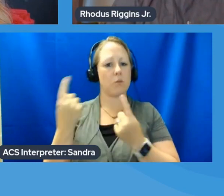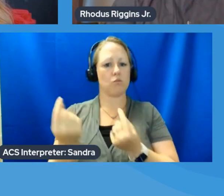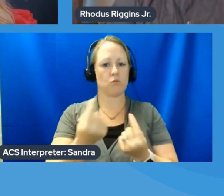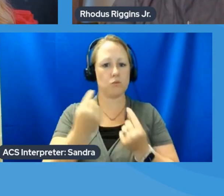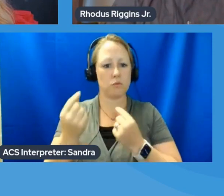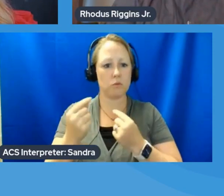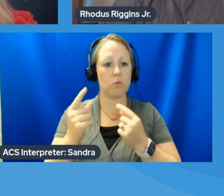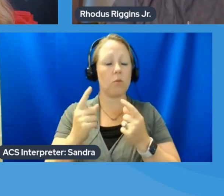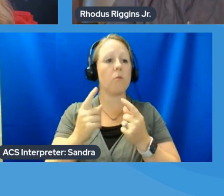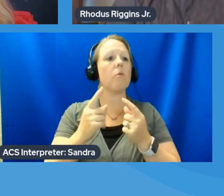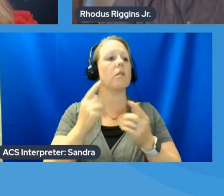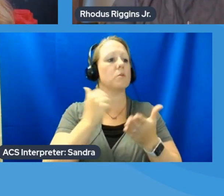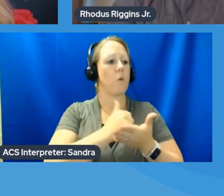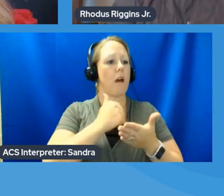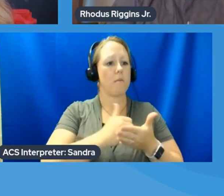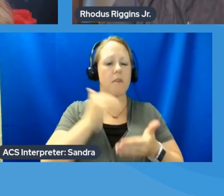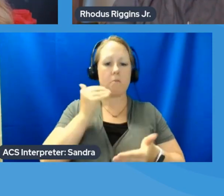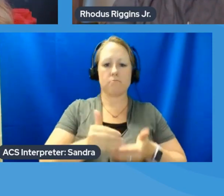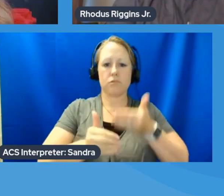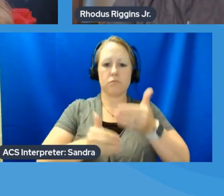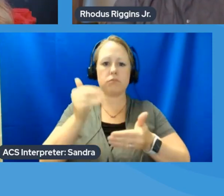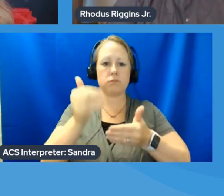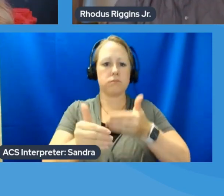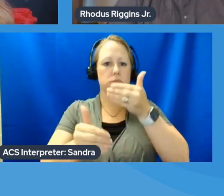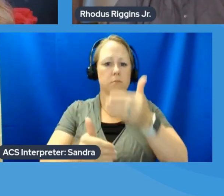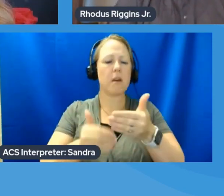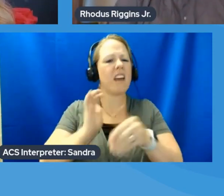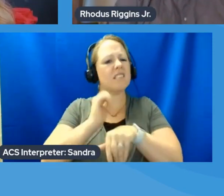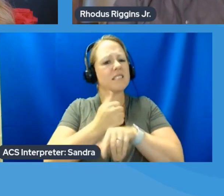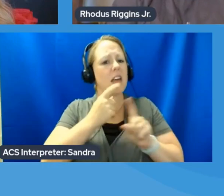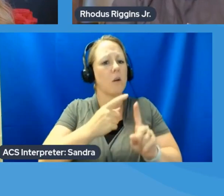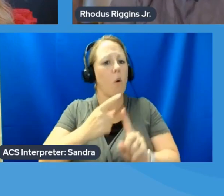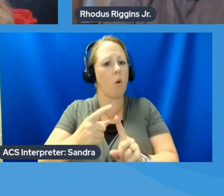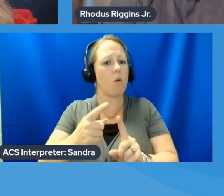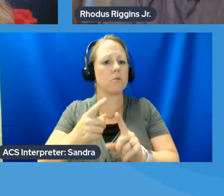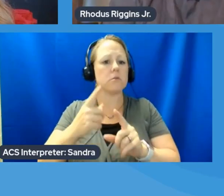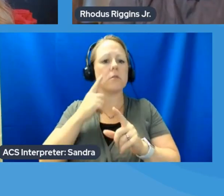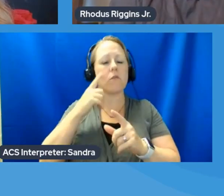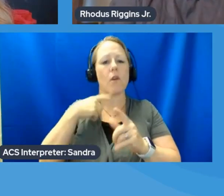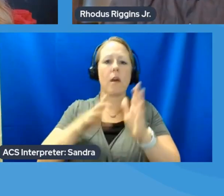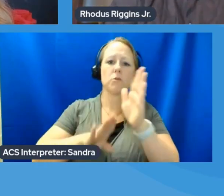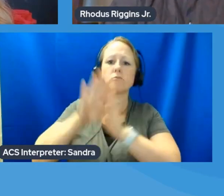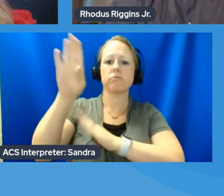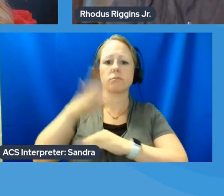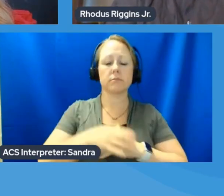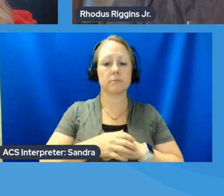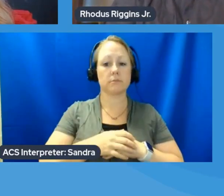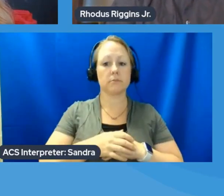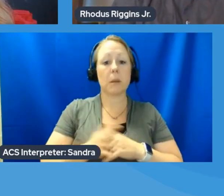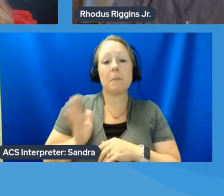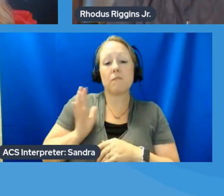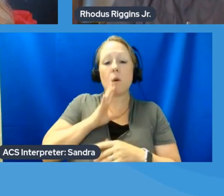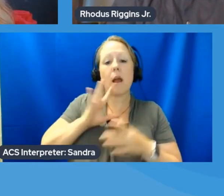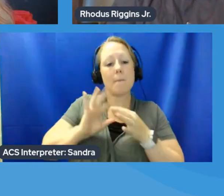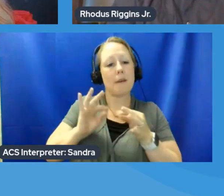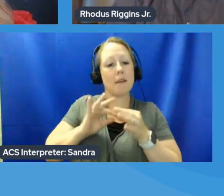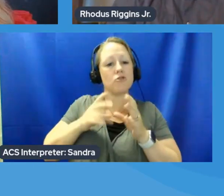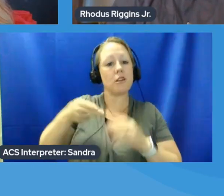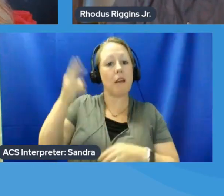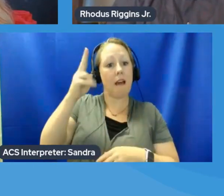that help them grow in the STEM learning. So I think, you know, earlier I said about the high expectations and, you know, I think this really